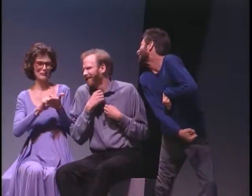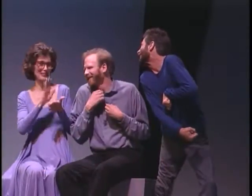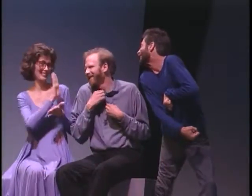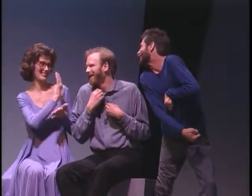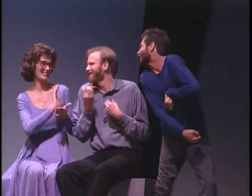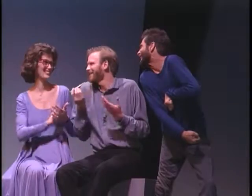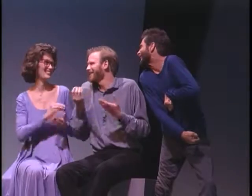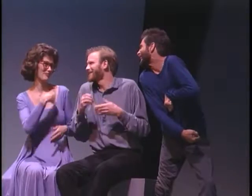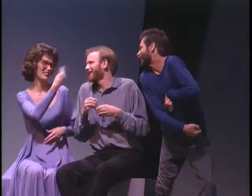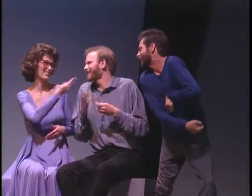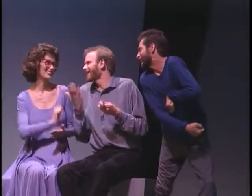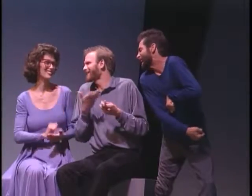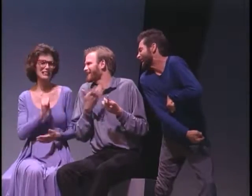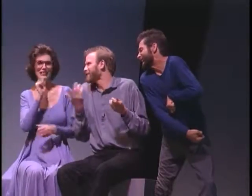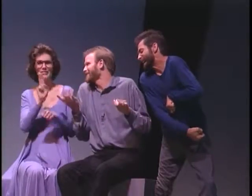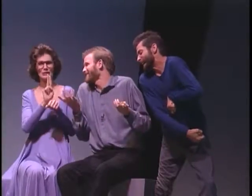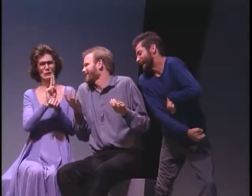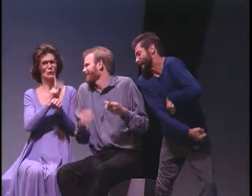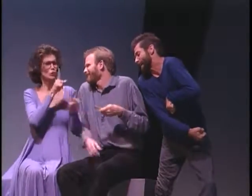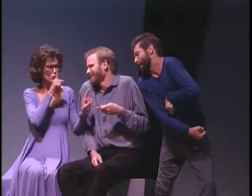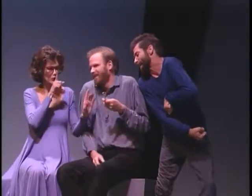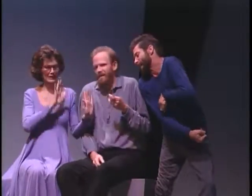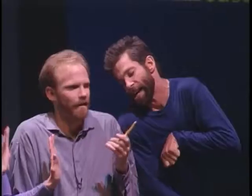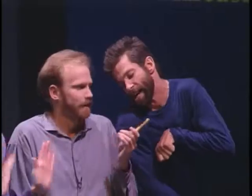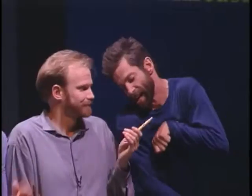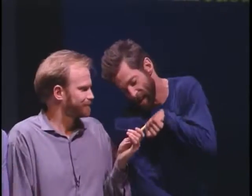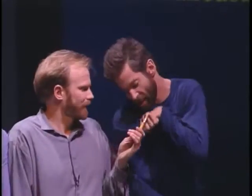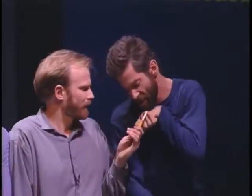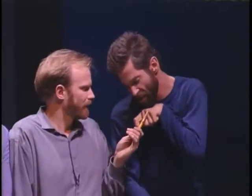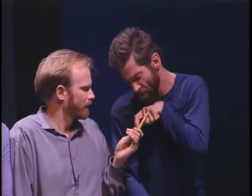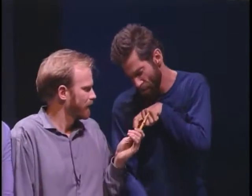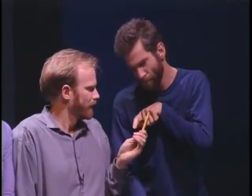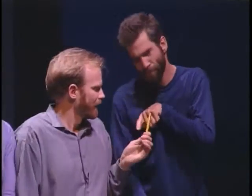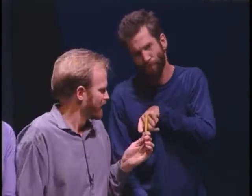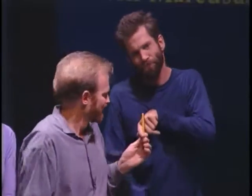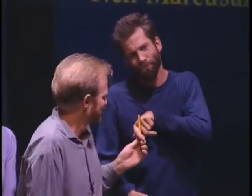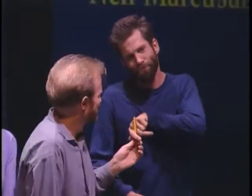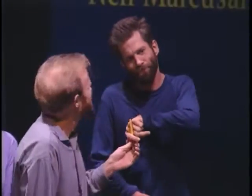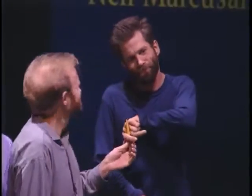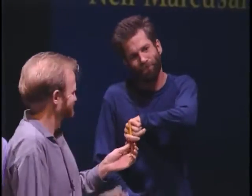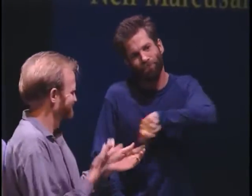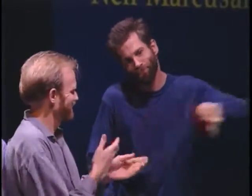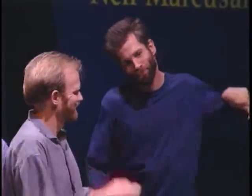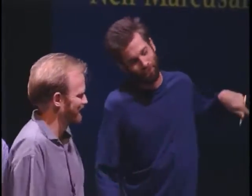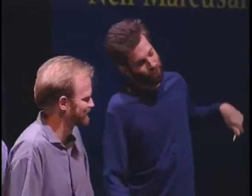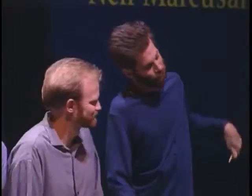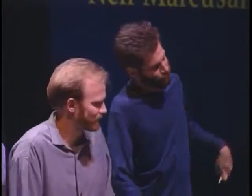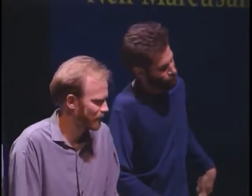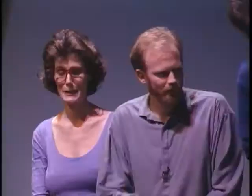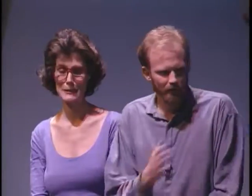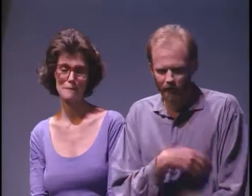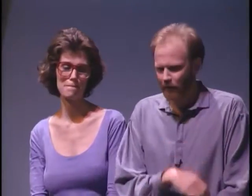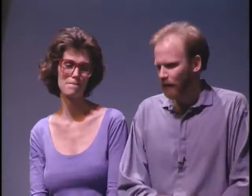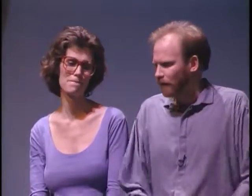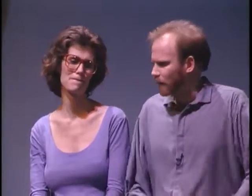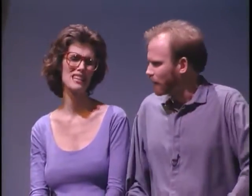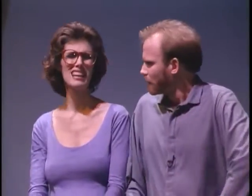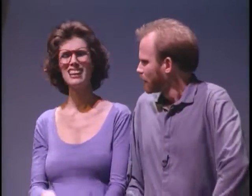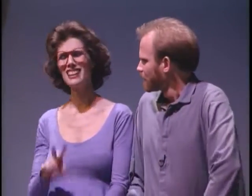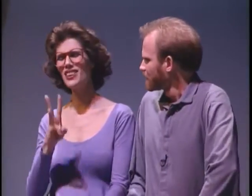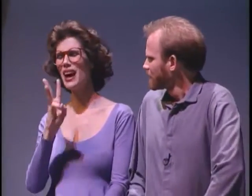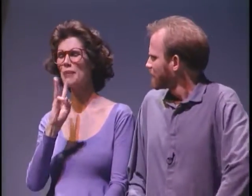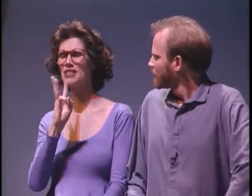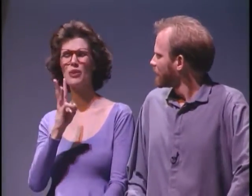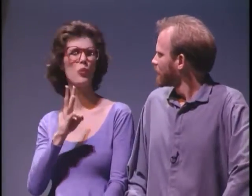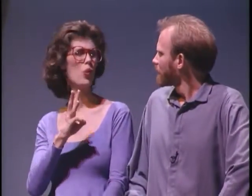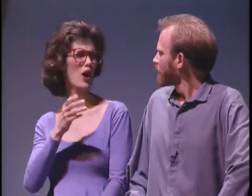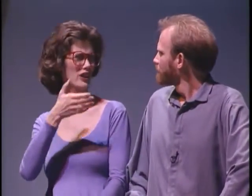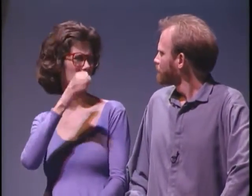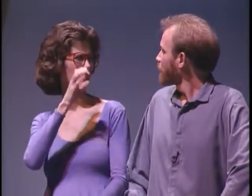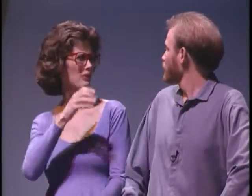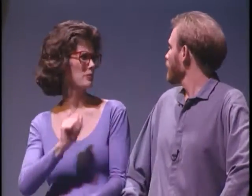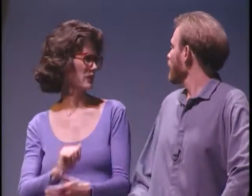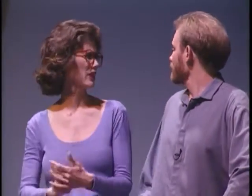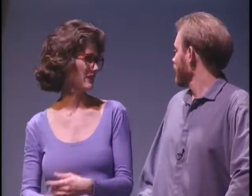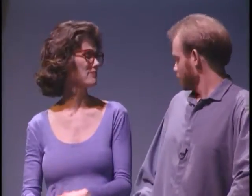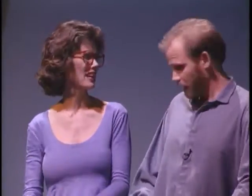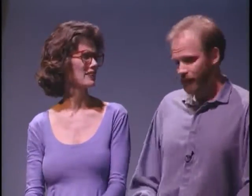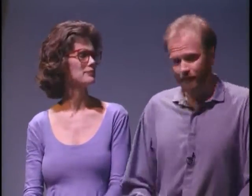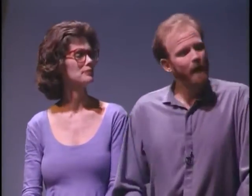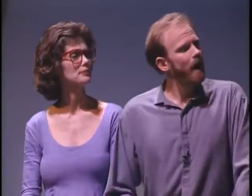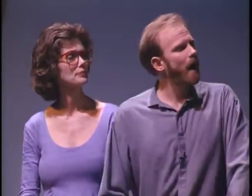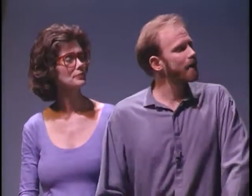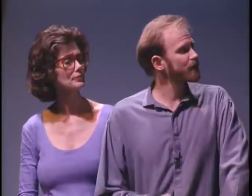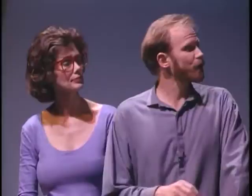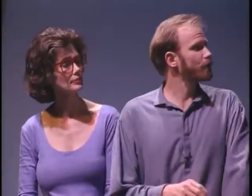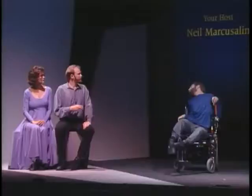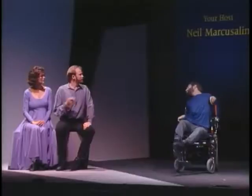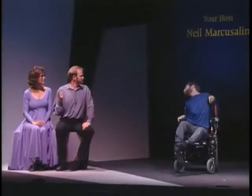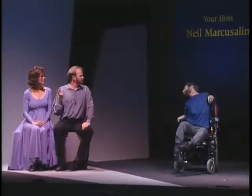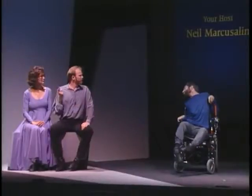it's not like he uses it honey some water great idea yeah sir we would love